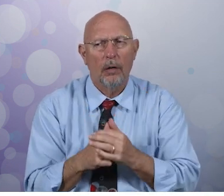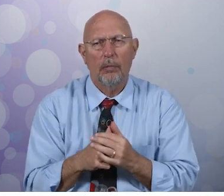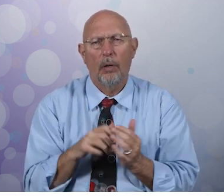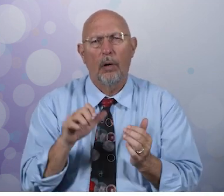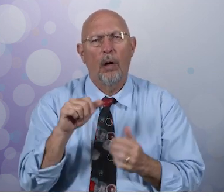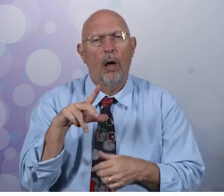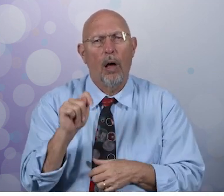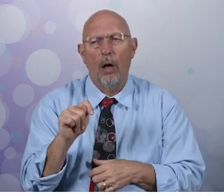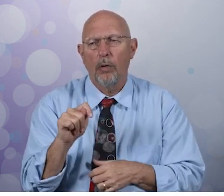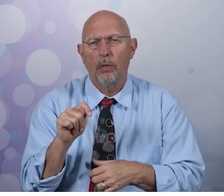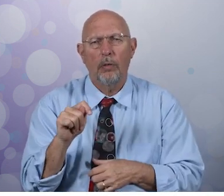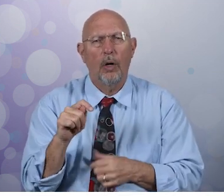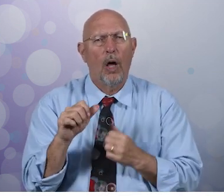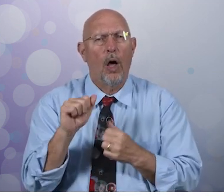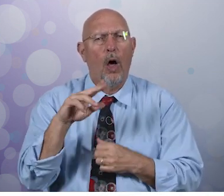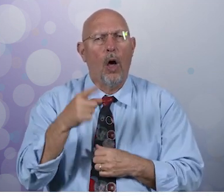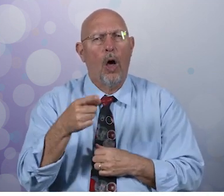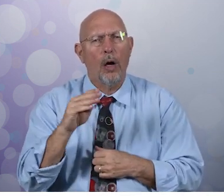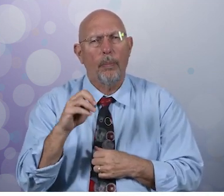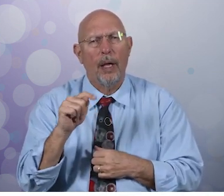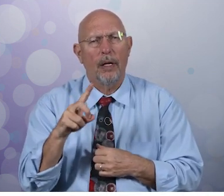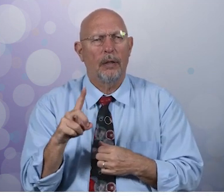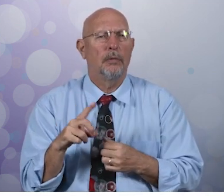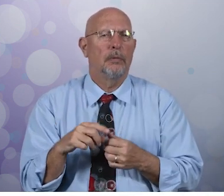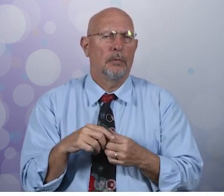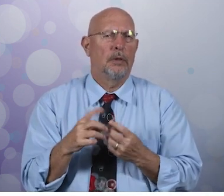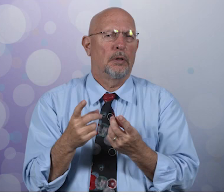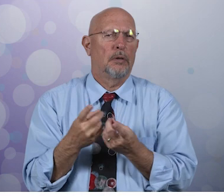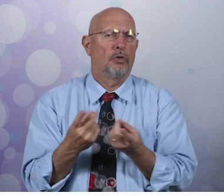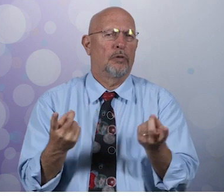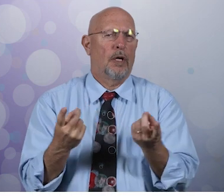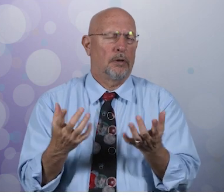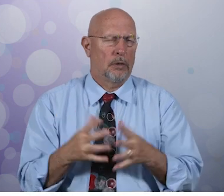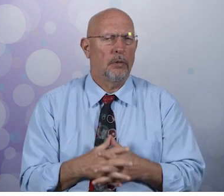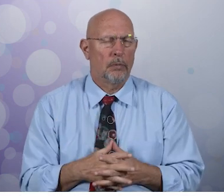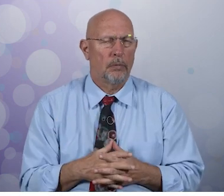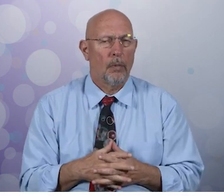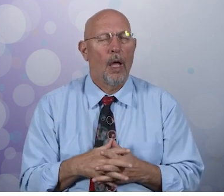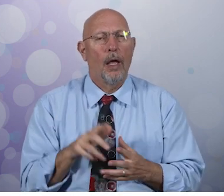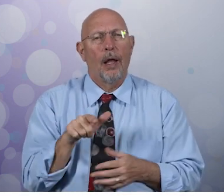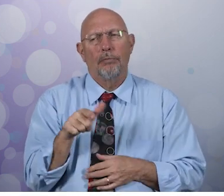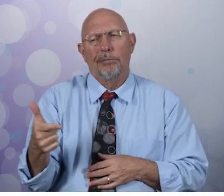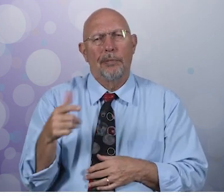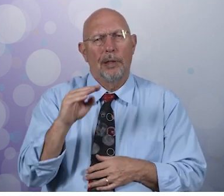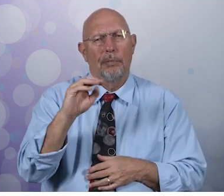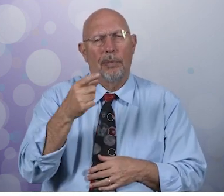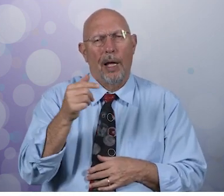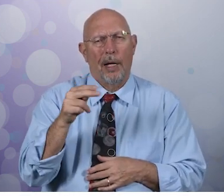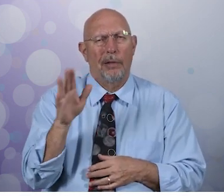and alternative communication devices. Next, Megan will speak on alternate assessment